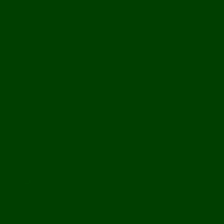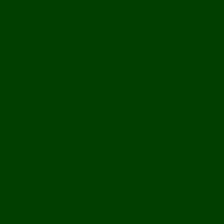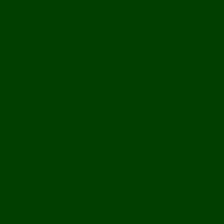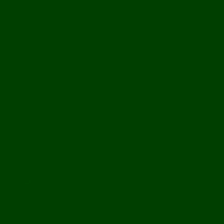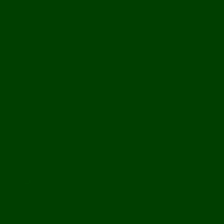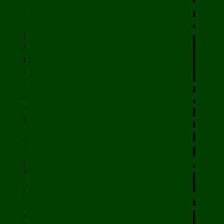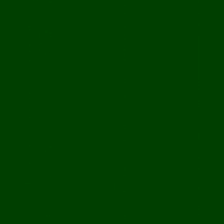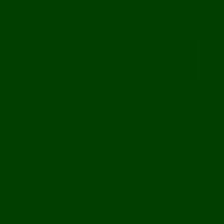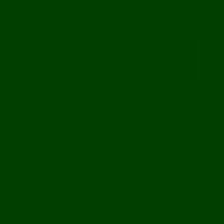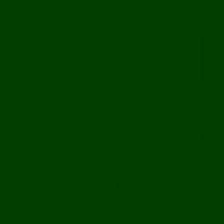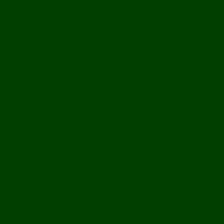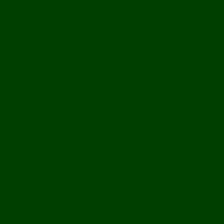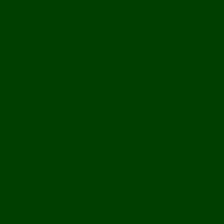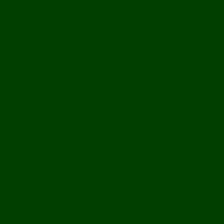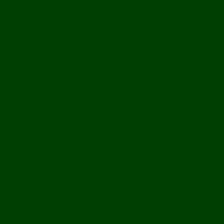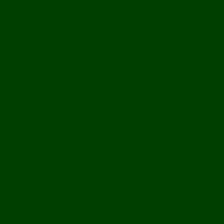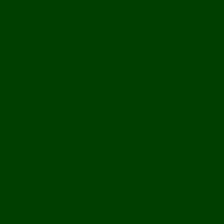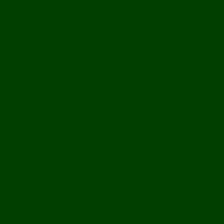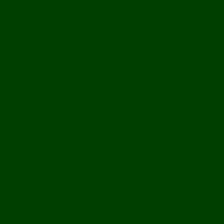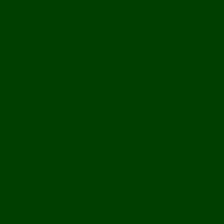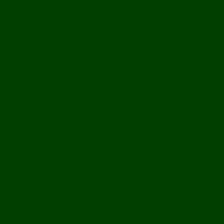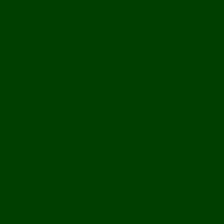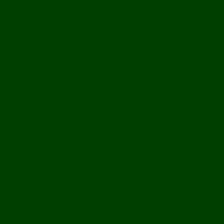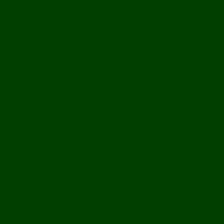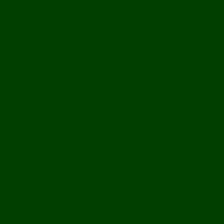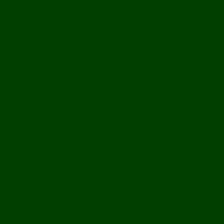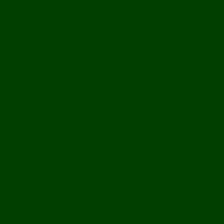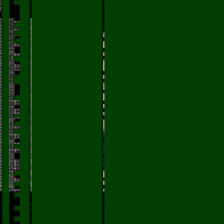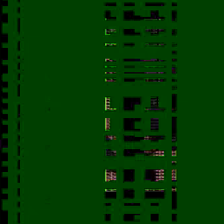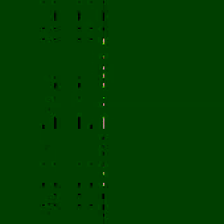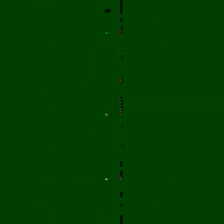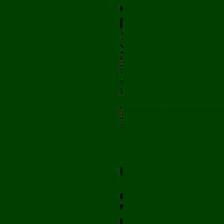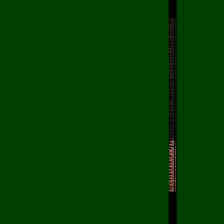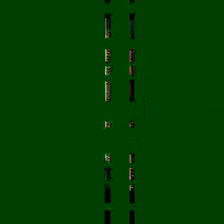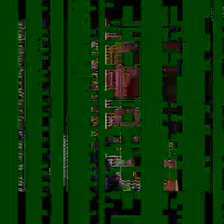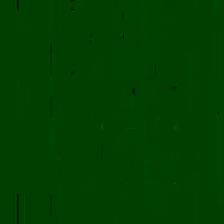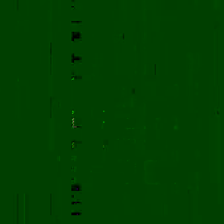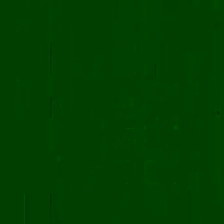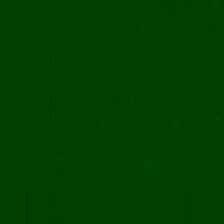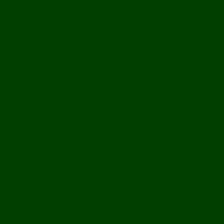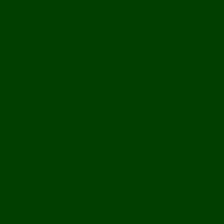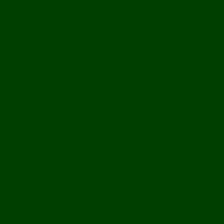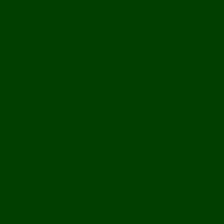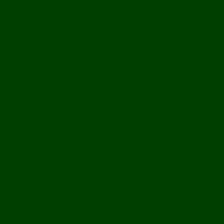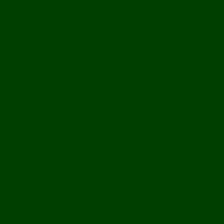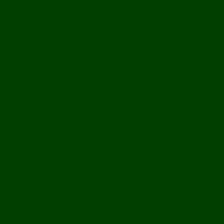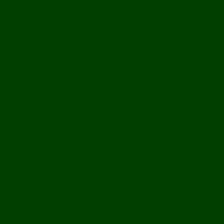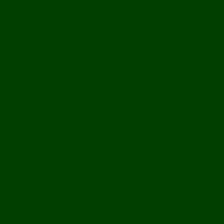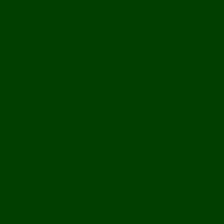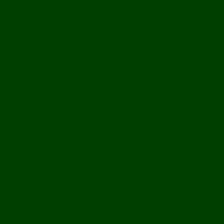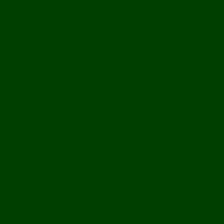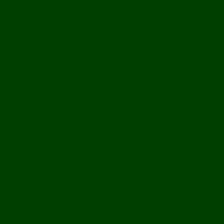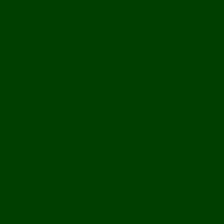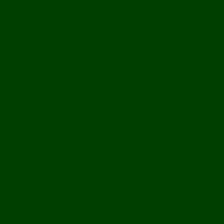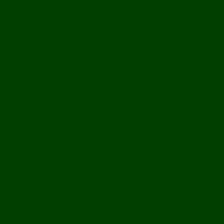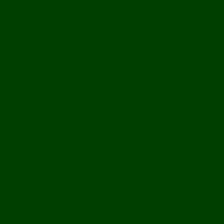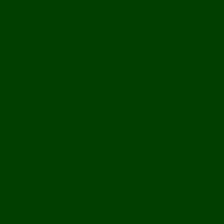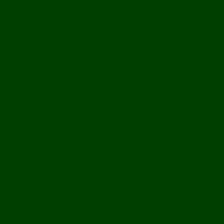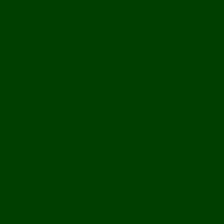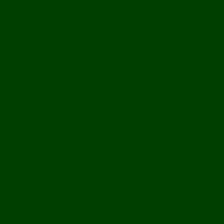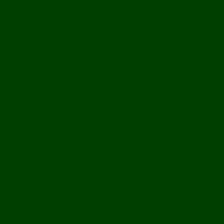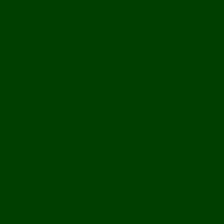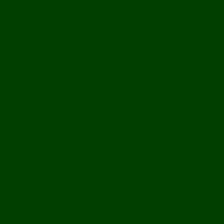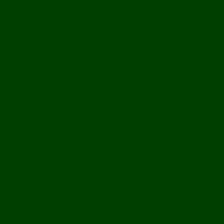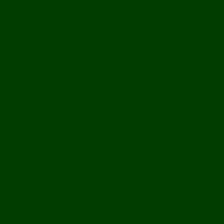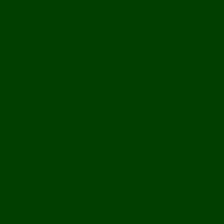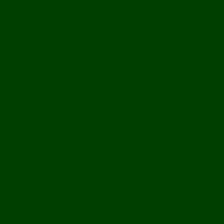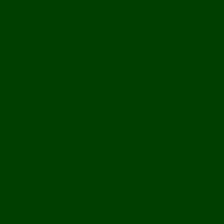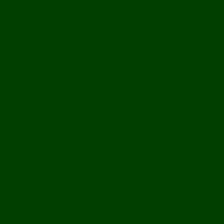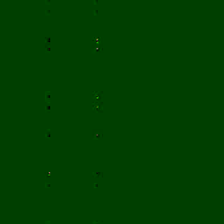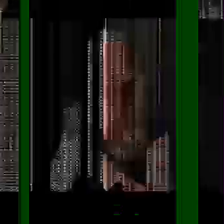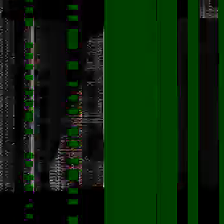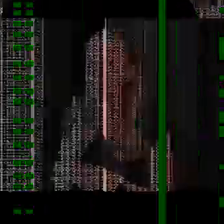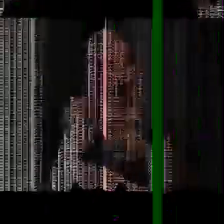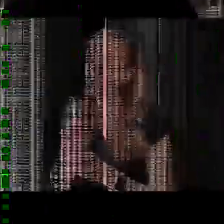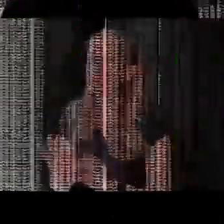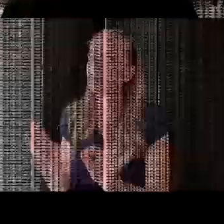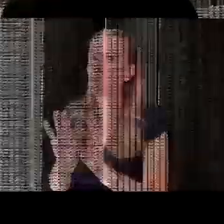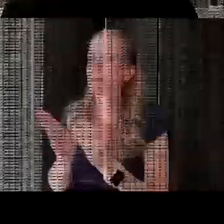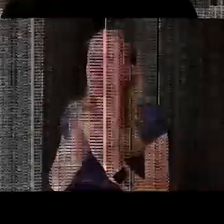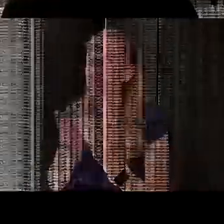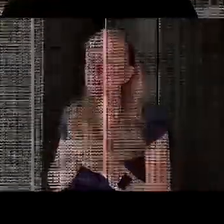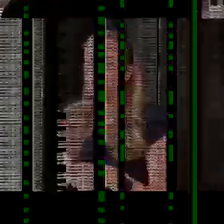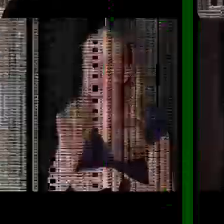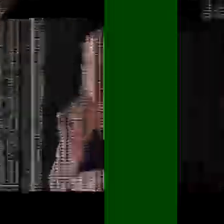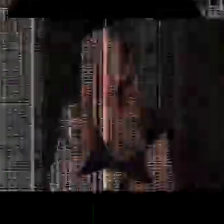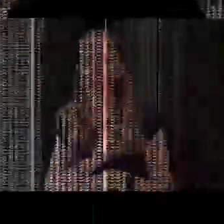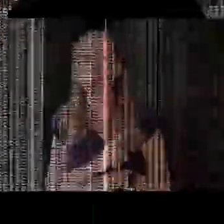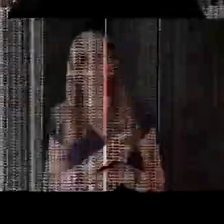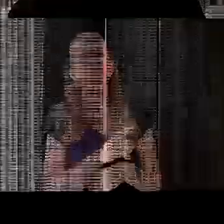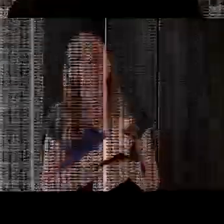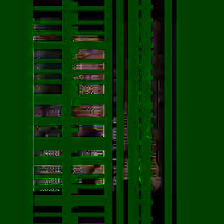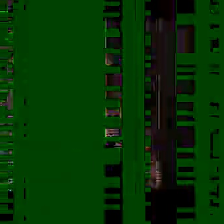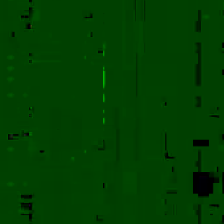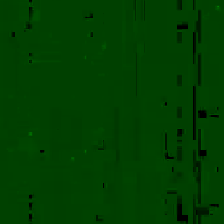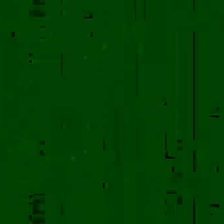need to say, it is just really critical. >> It is a lack of visual labels or a